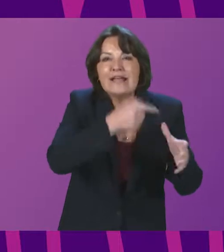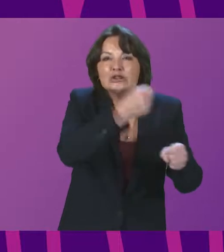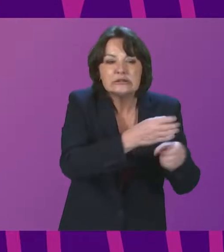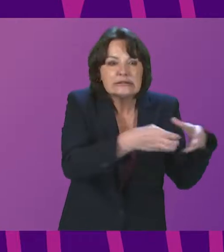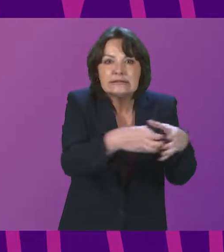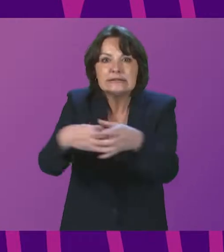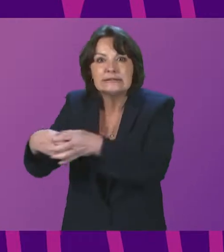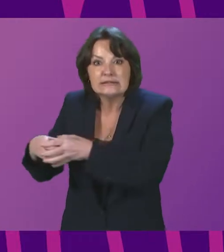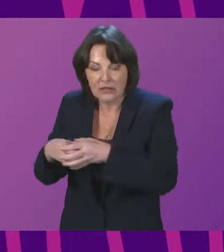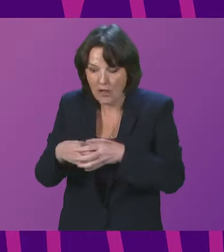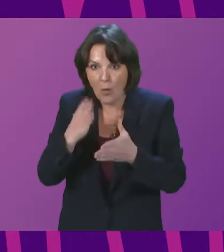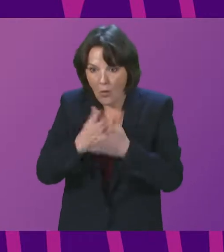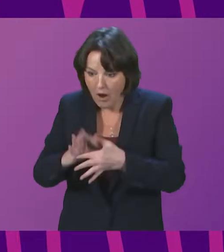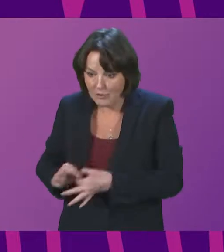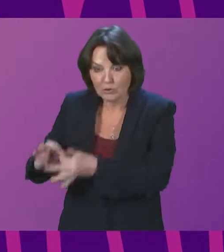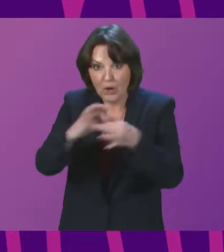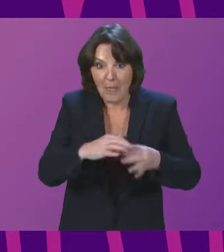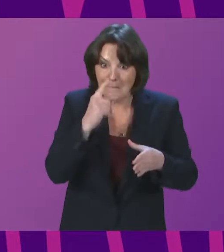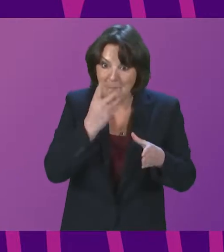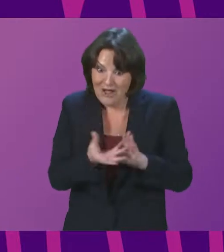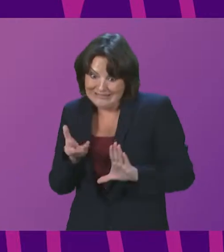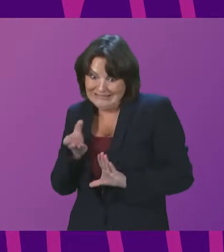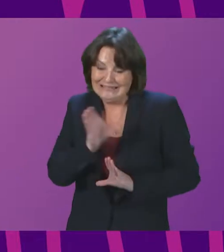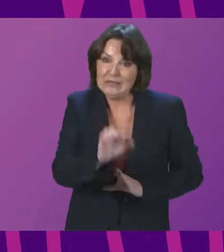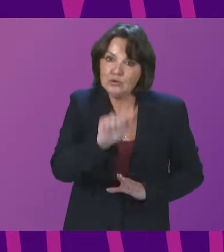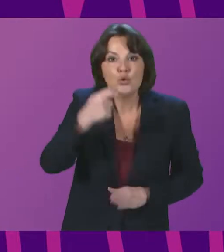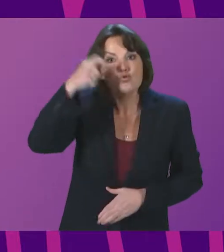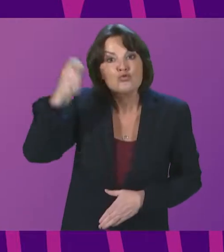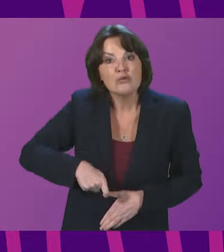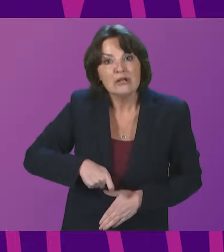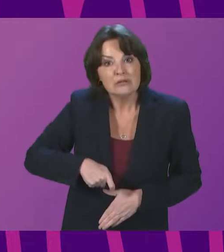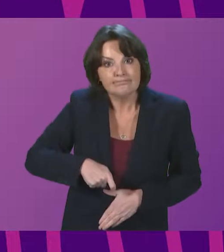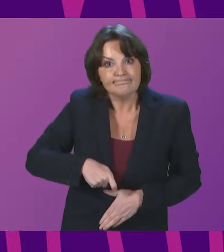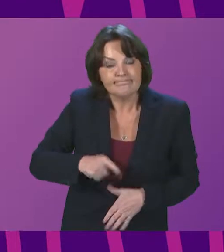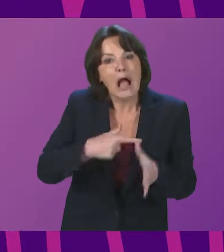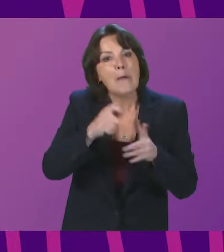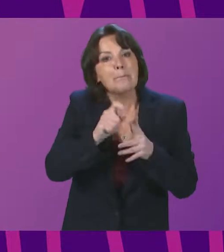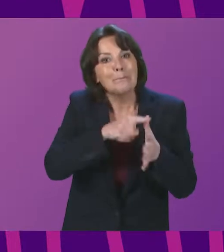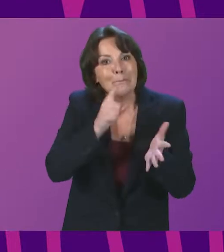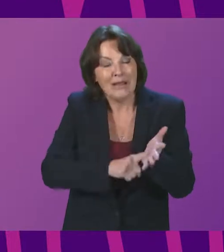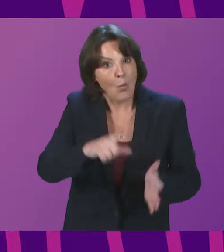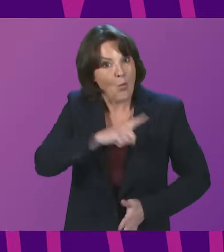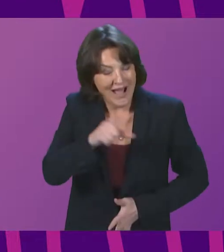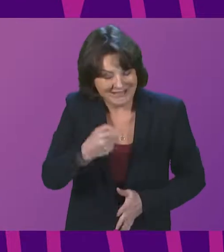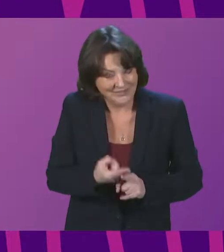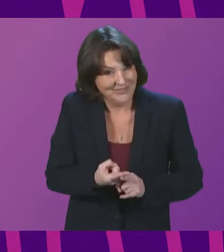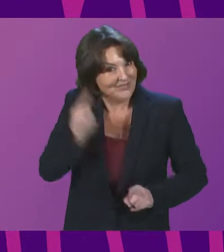Donating to its Ukraine appeal is the fastest and most efficient way to get money to the charities that are helping right now.